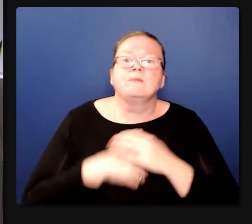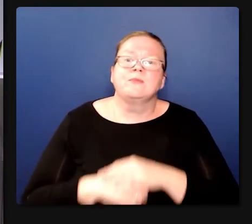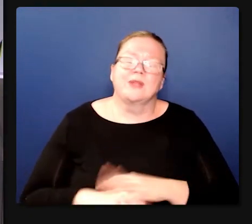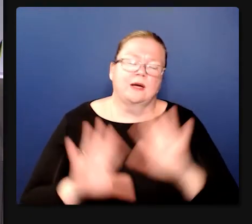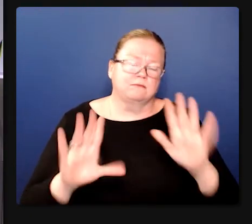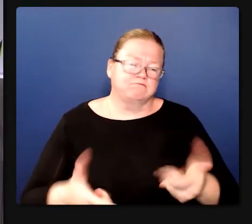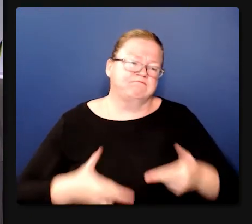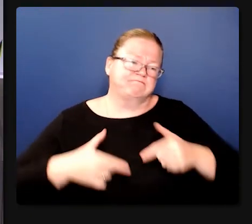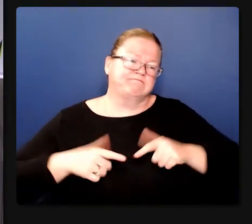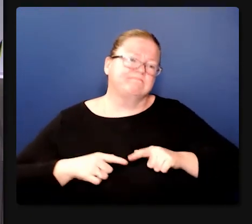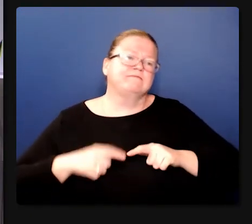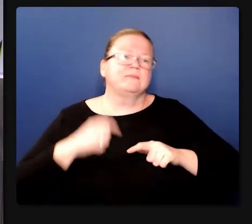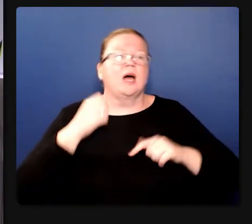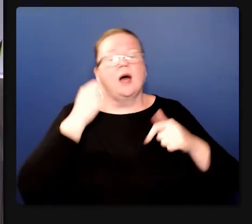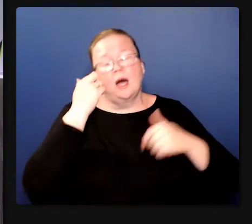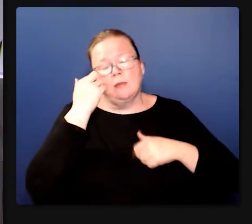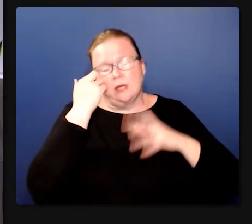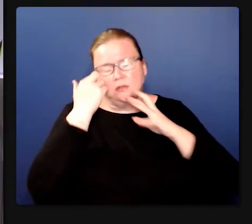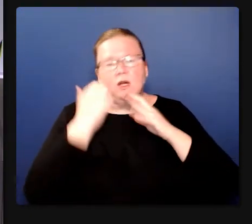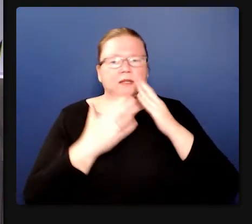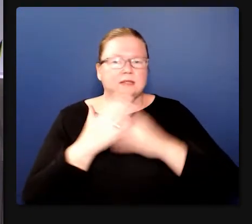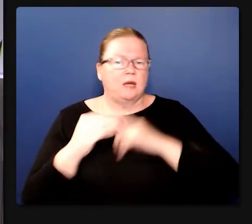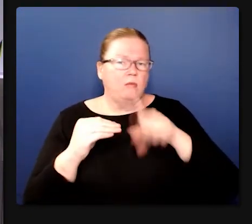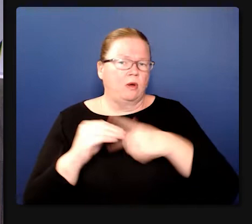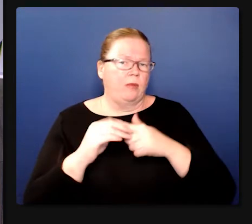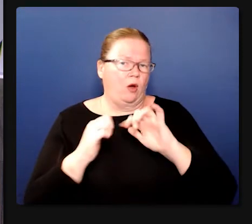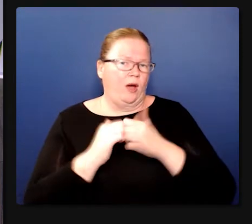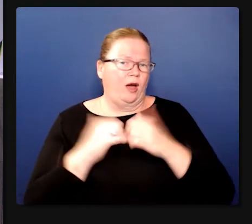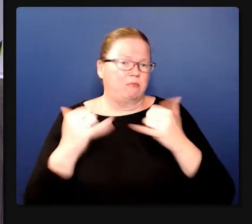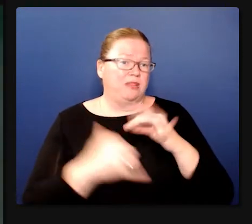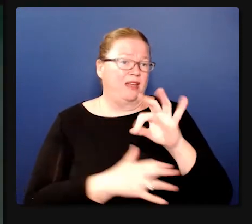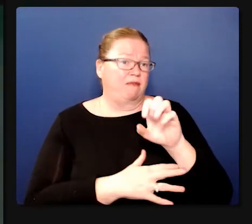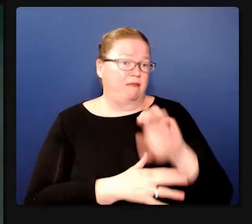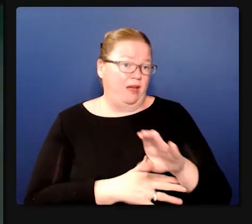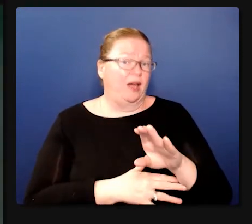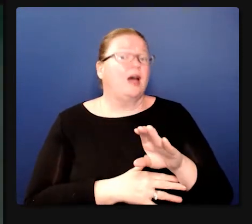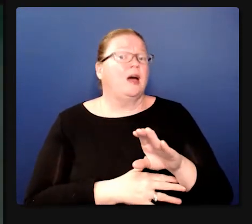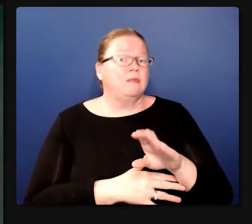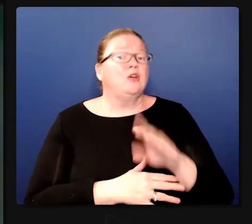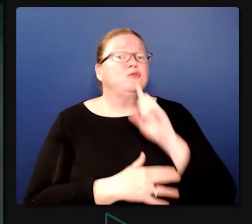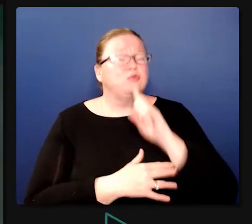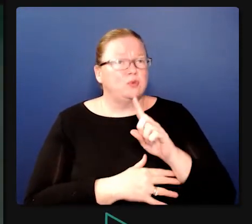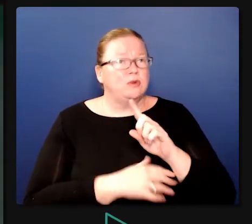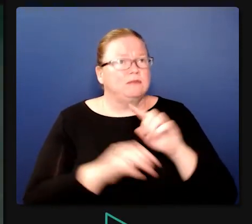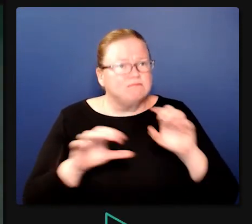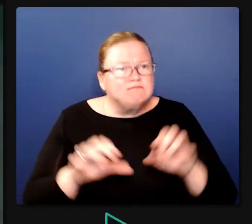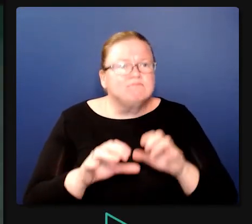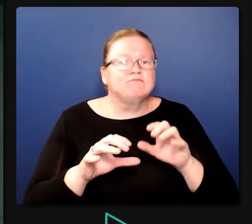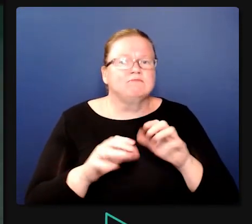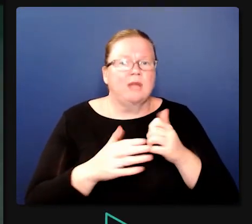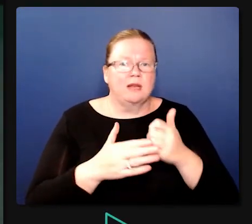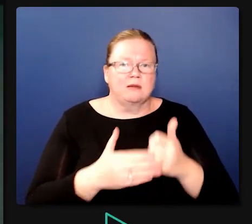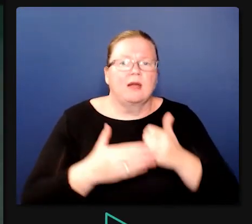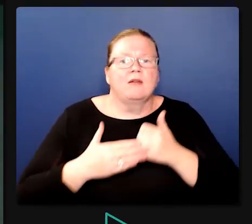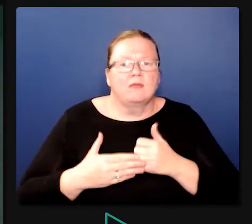I am going to talk a little bit about how PlayFab Bring Your Own Storage enabled Turn 10 game engineers